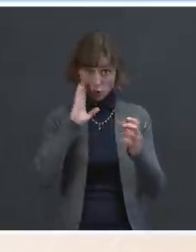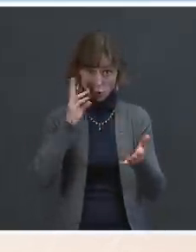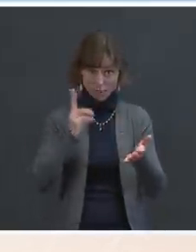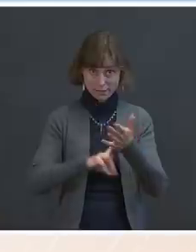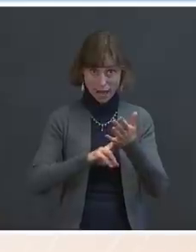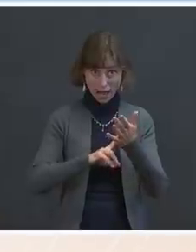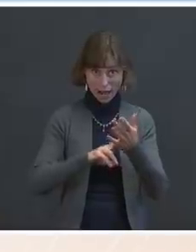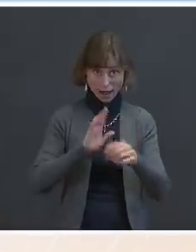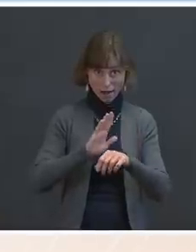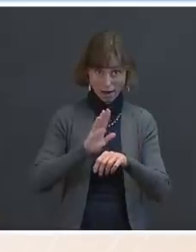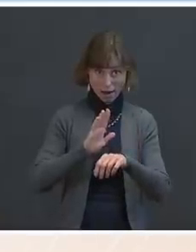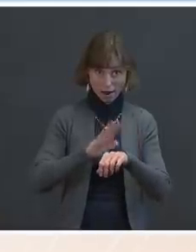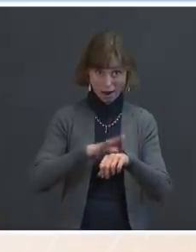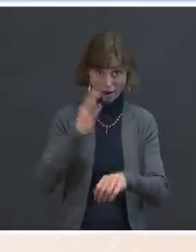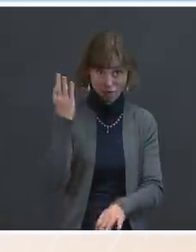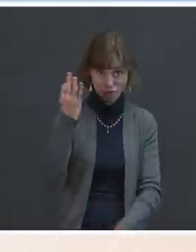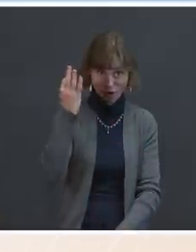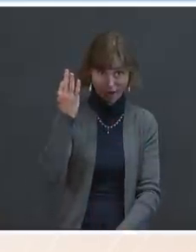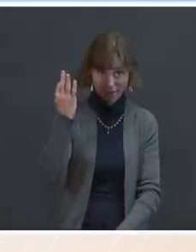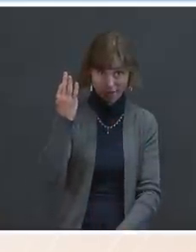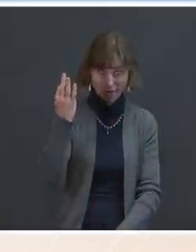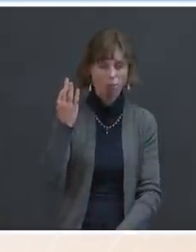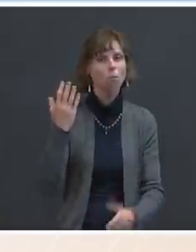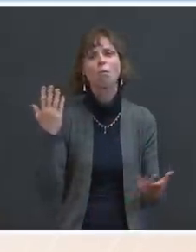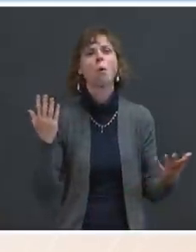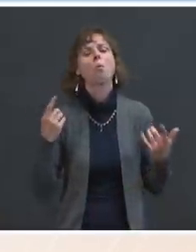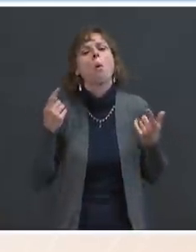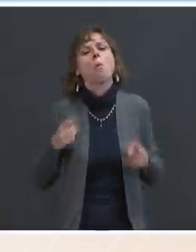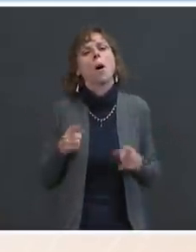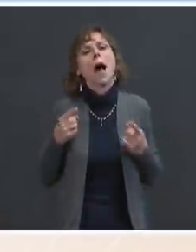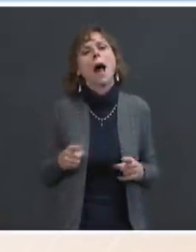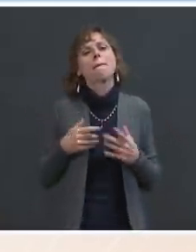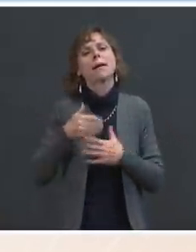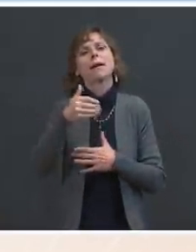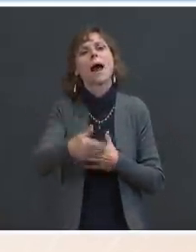Can you walk us through what will happen next? The President himself has expressed regret